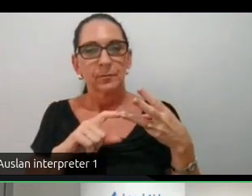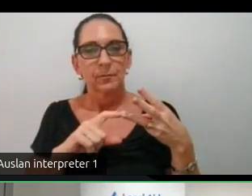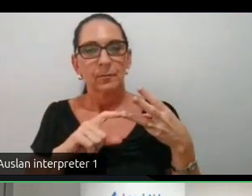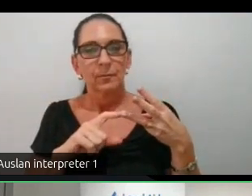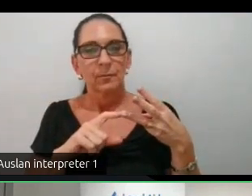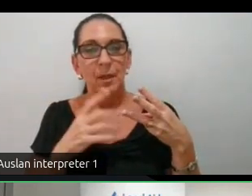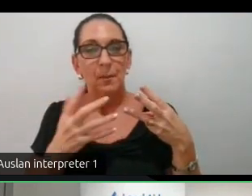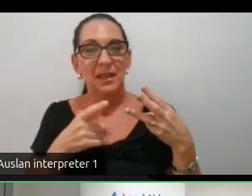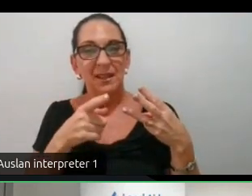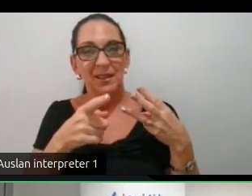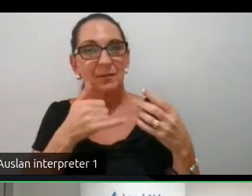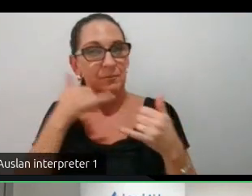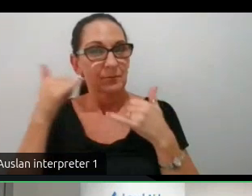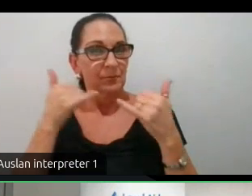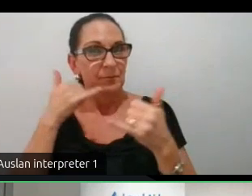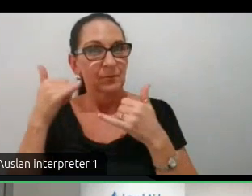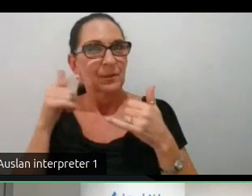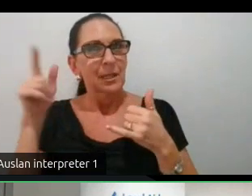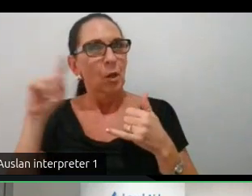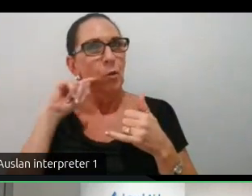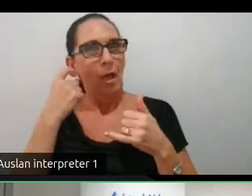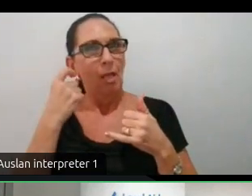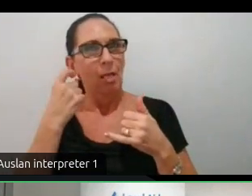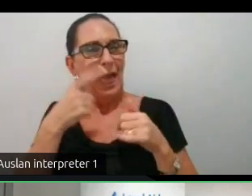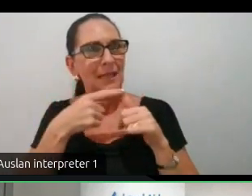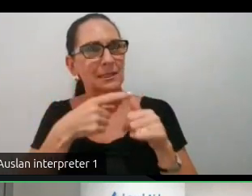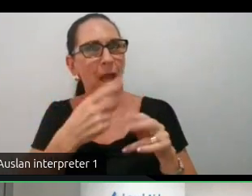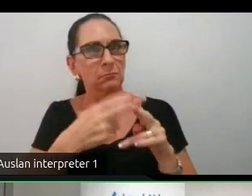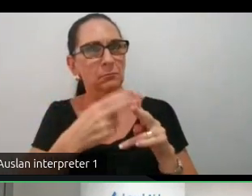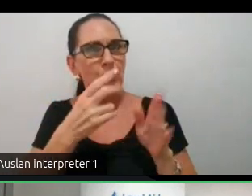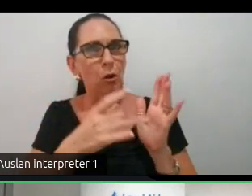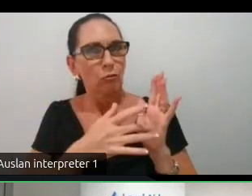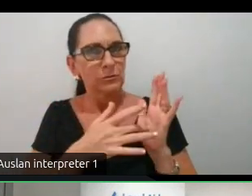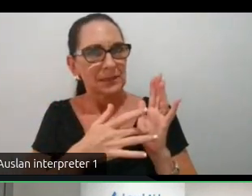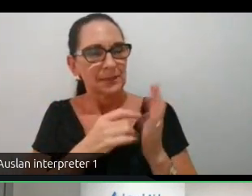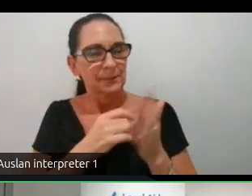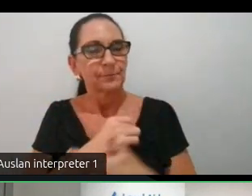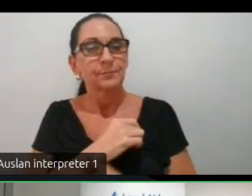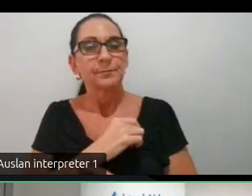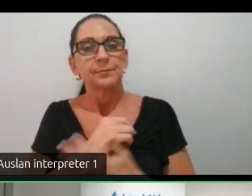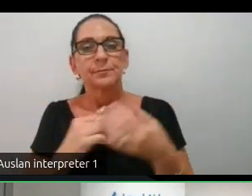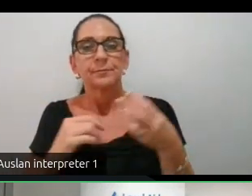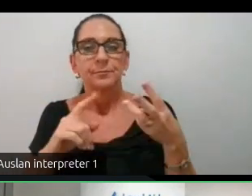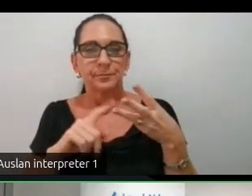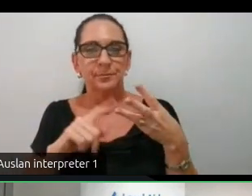on screen and those calls are answered um as a priority. The last number there is for people who